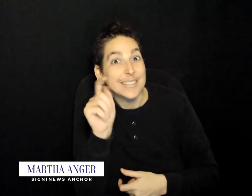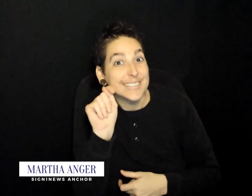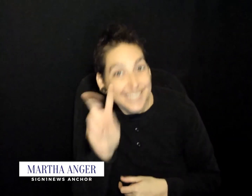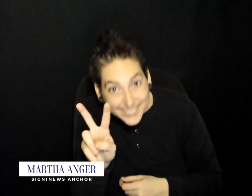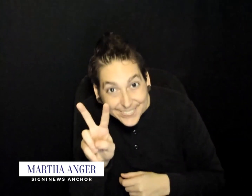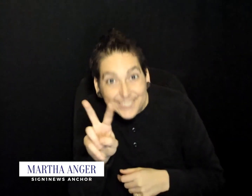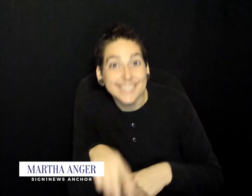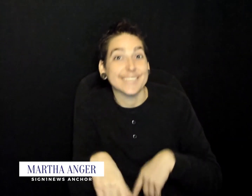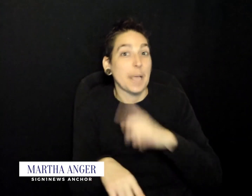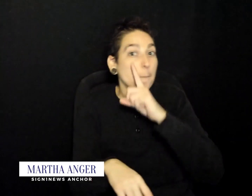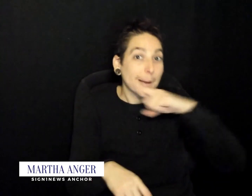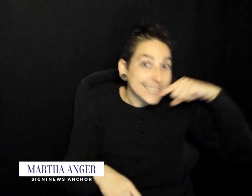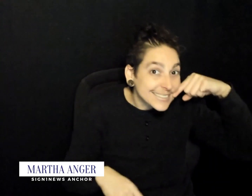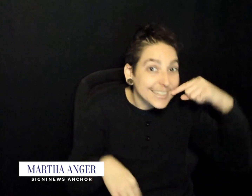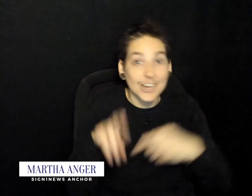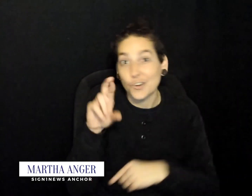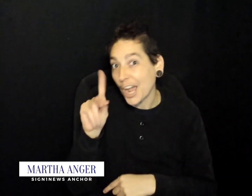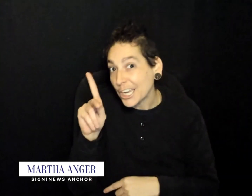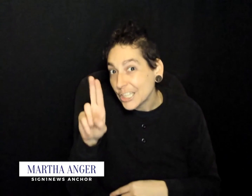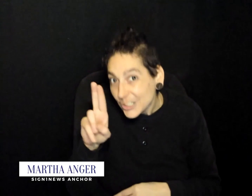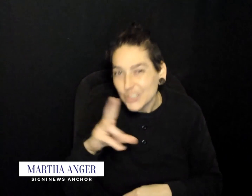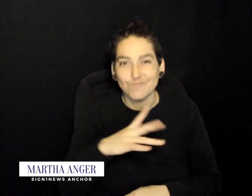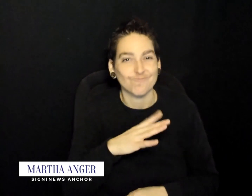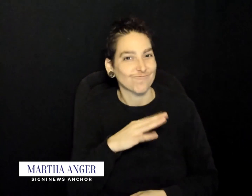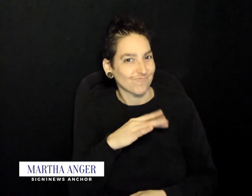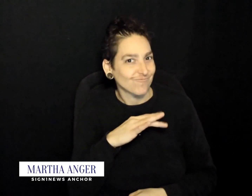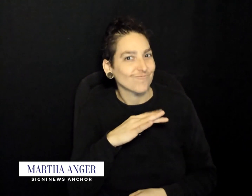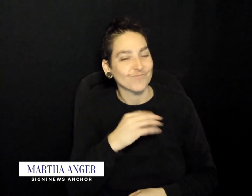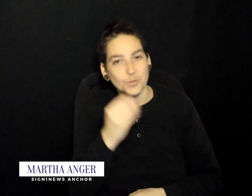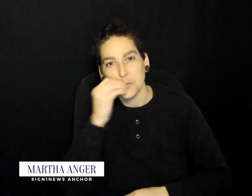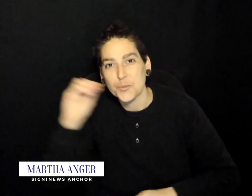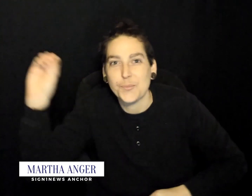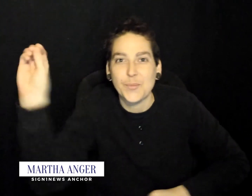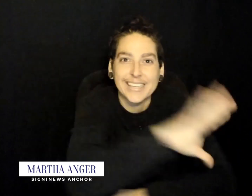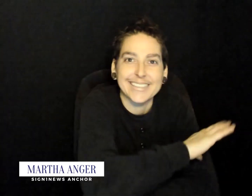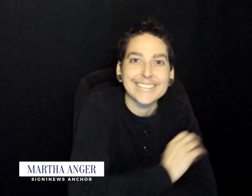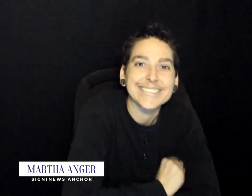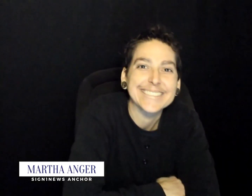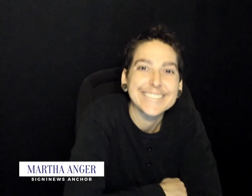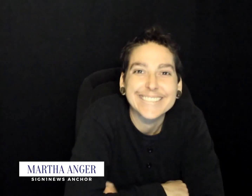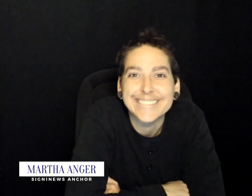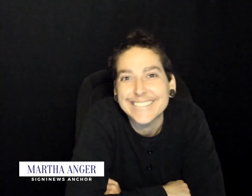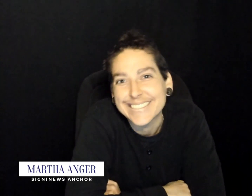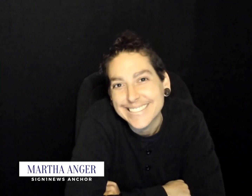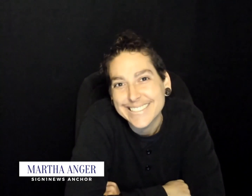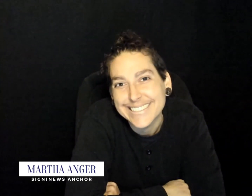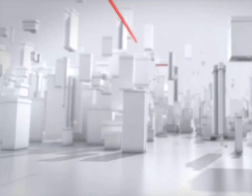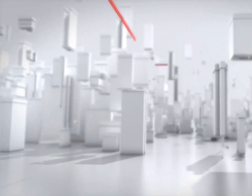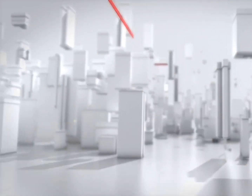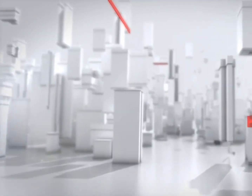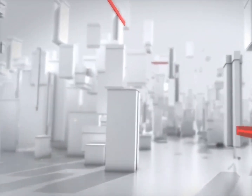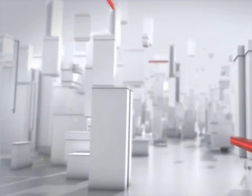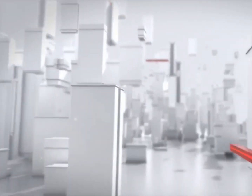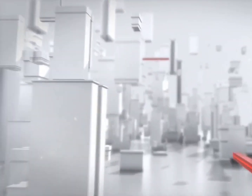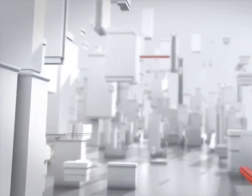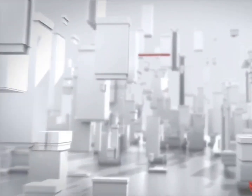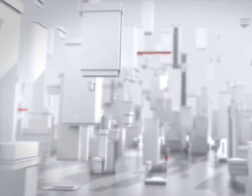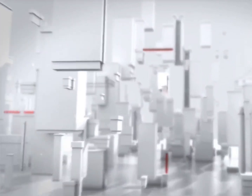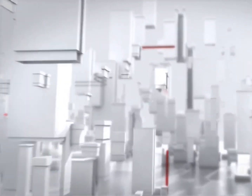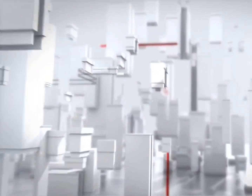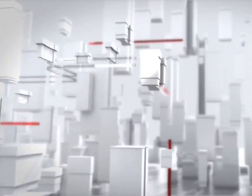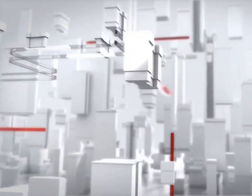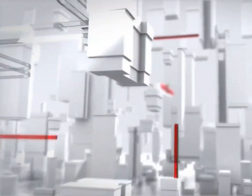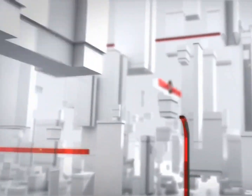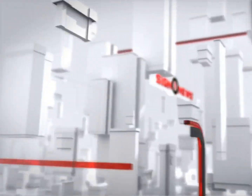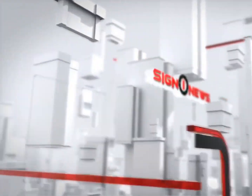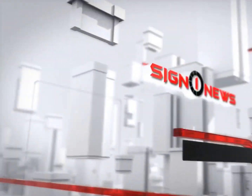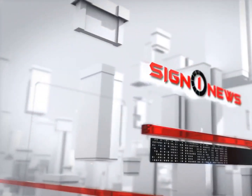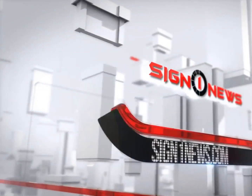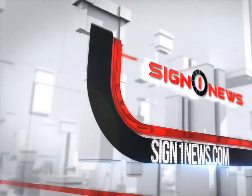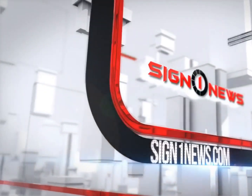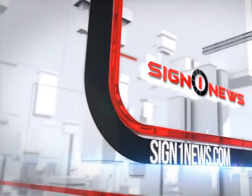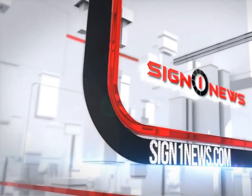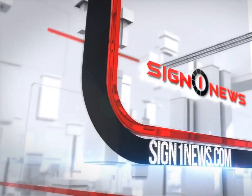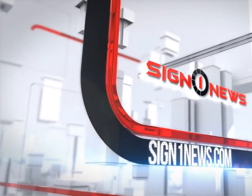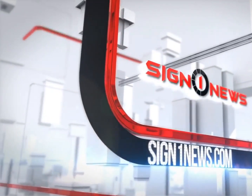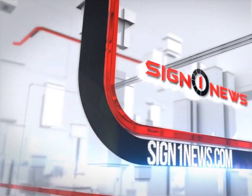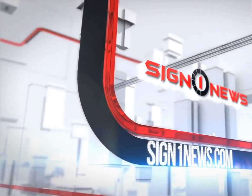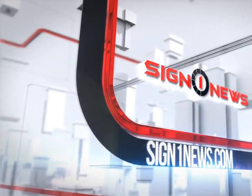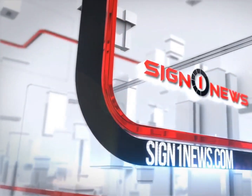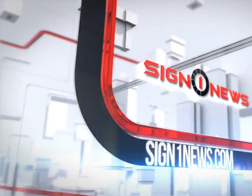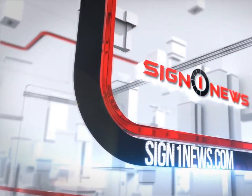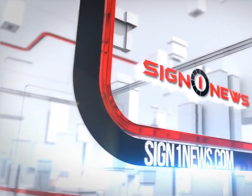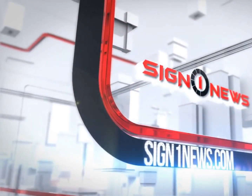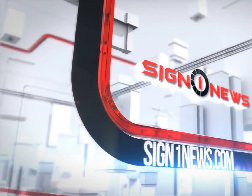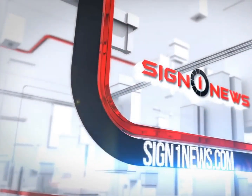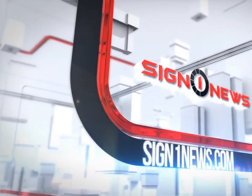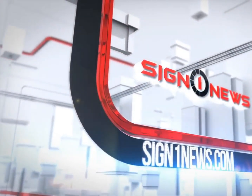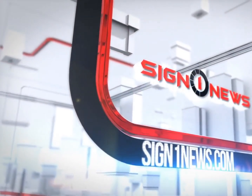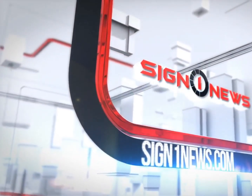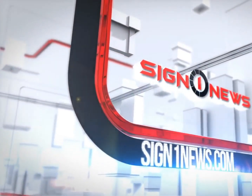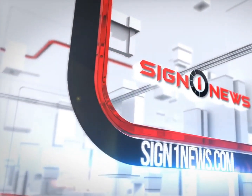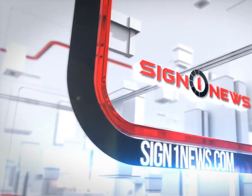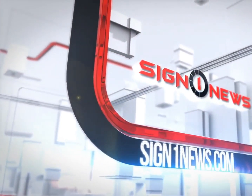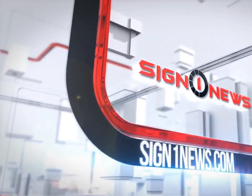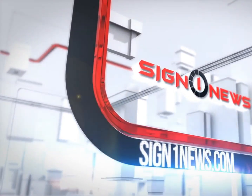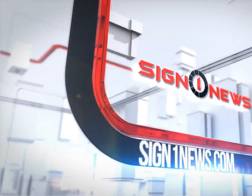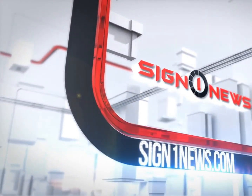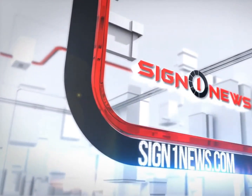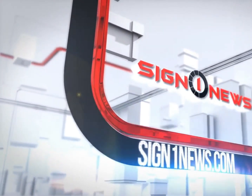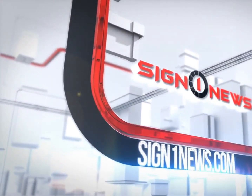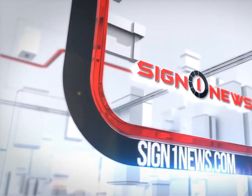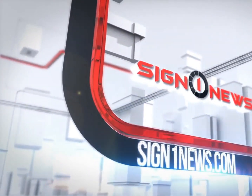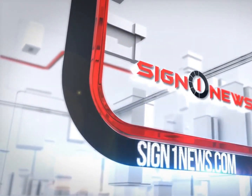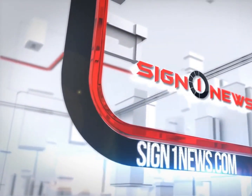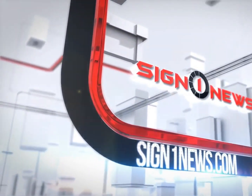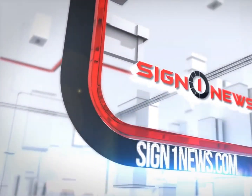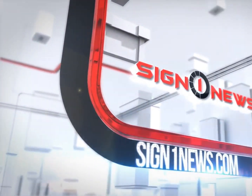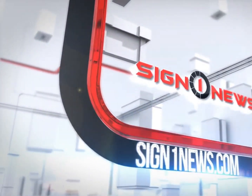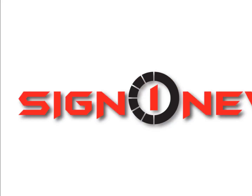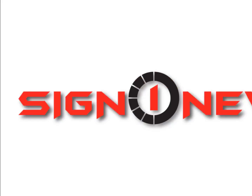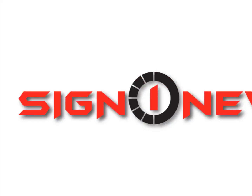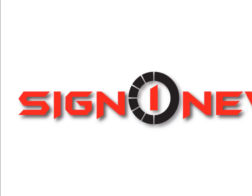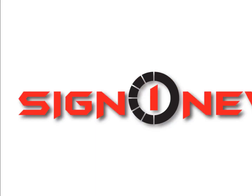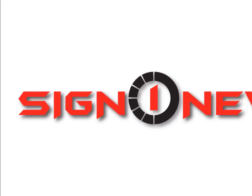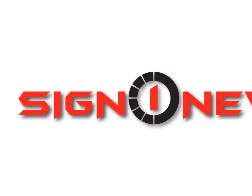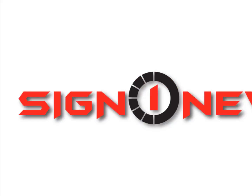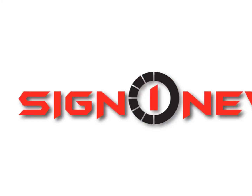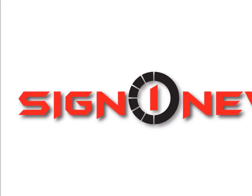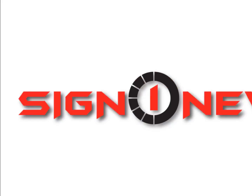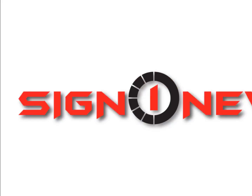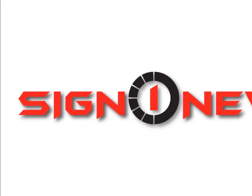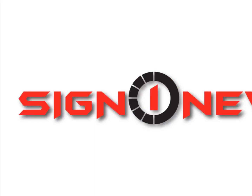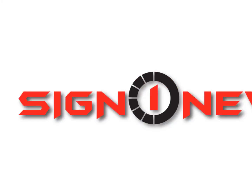or Google play store on your smart phone and you can also watch on Apple TV Amazon and Roku